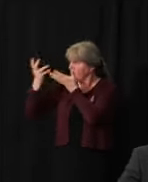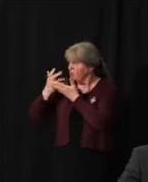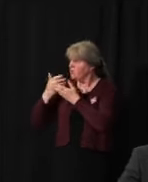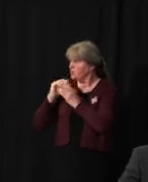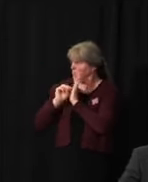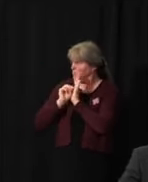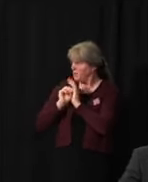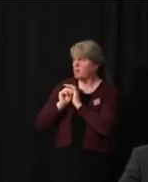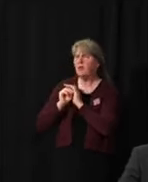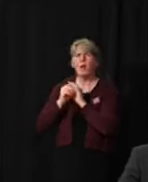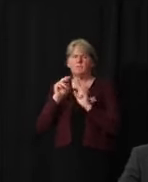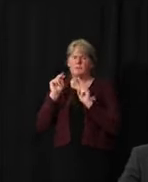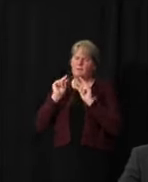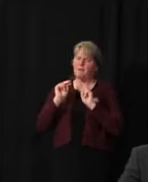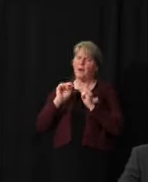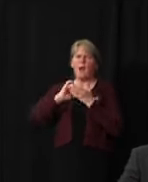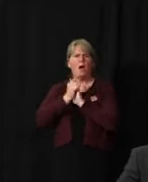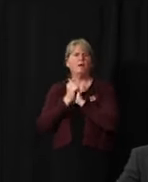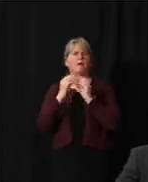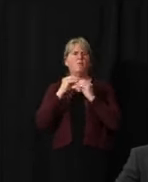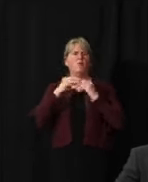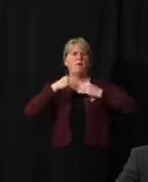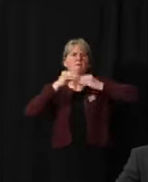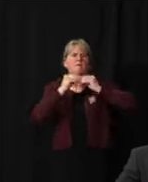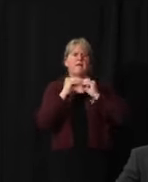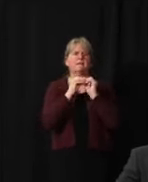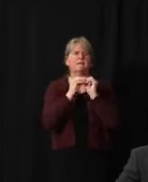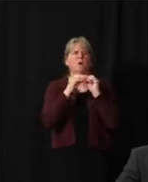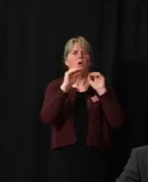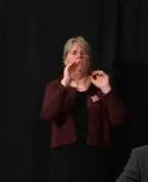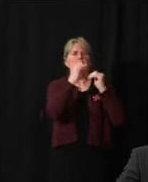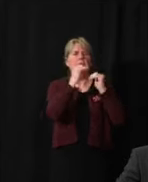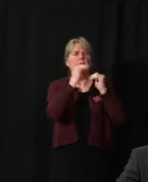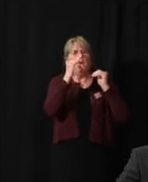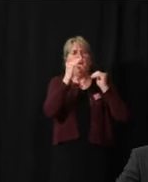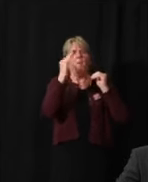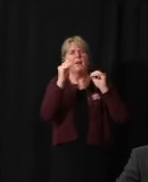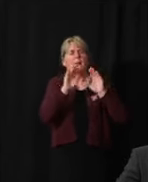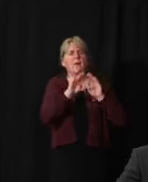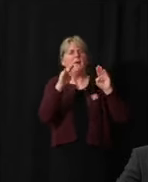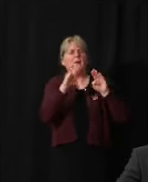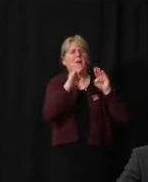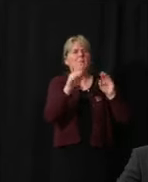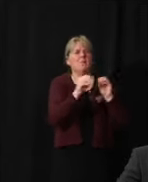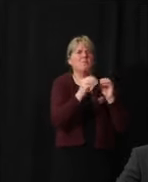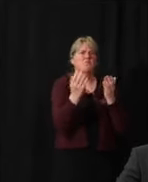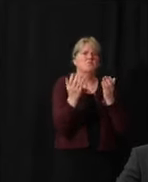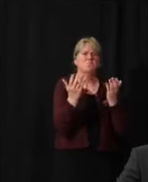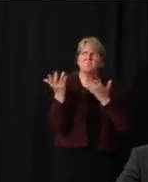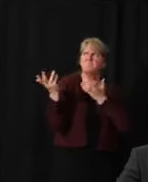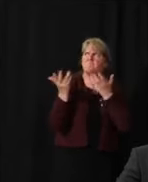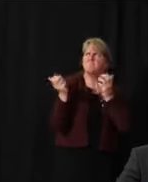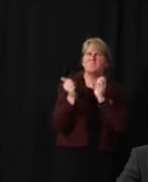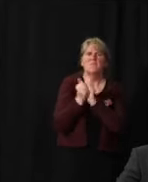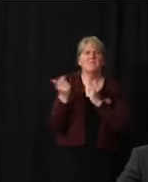efferent degrees of public health measure relaxation. That is one of the areas that we